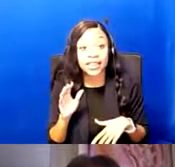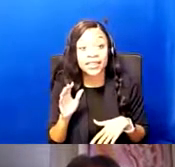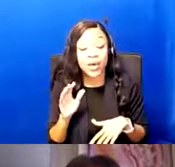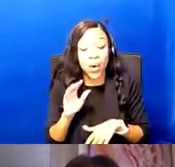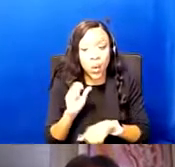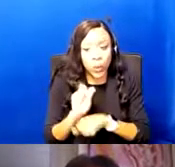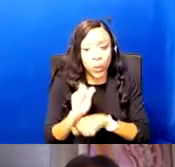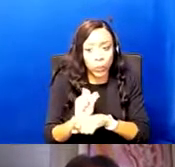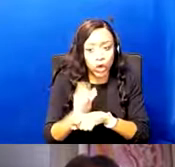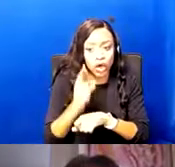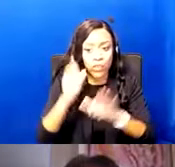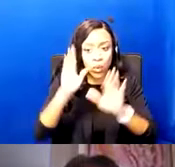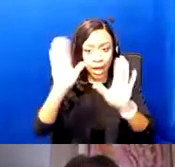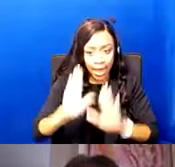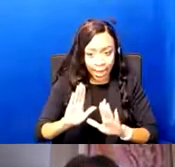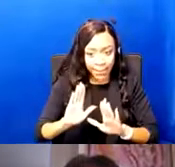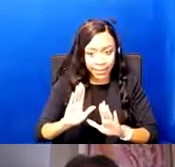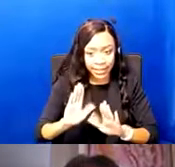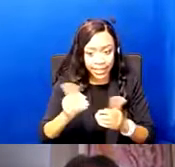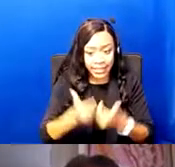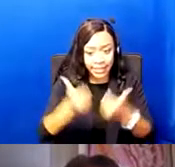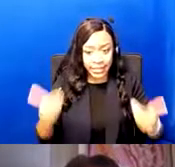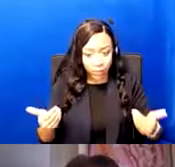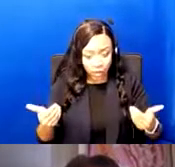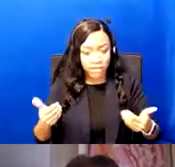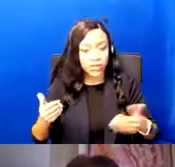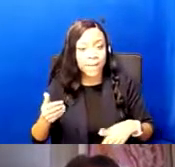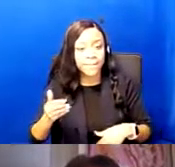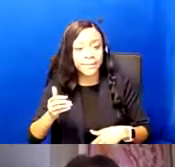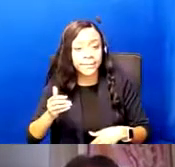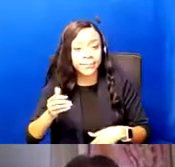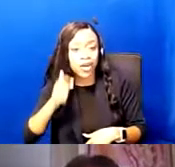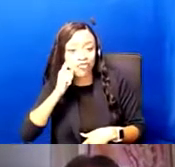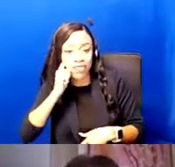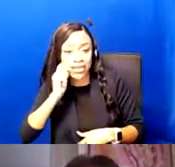from the work of anti-racism and equity. And so for us, it's always been really important